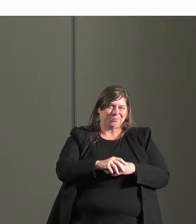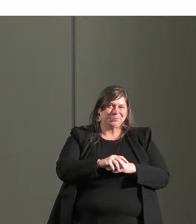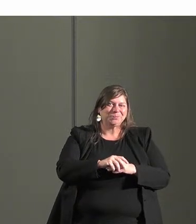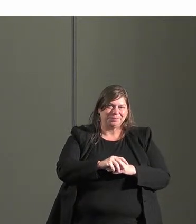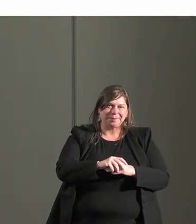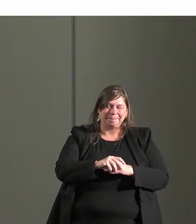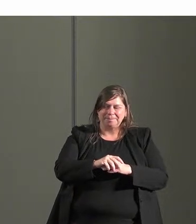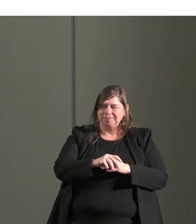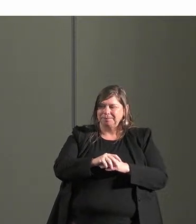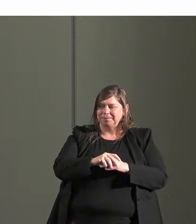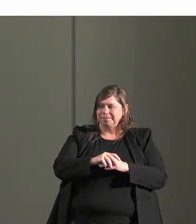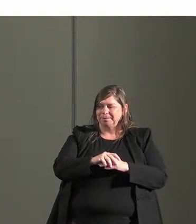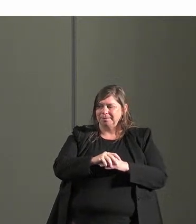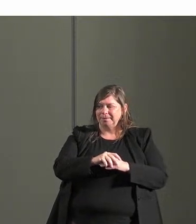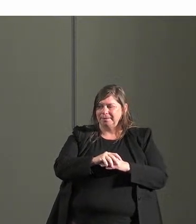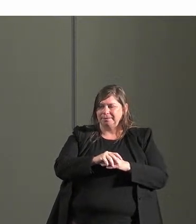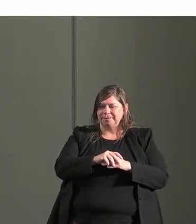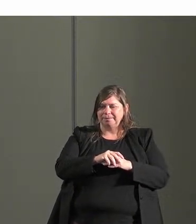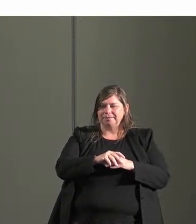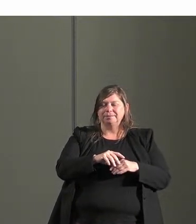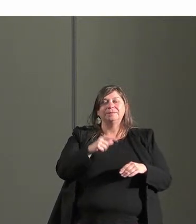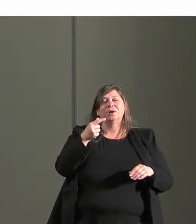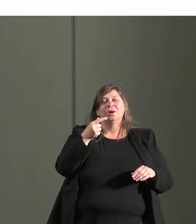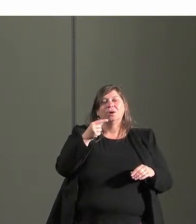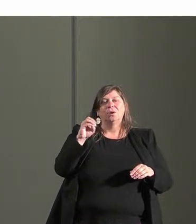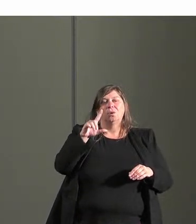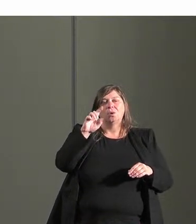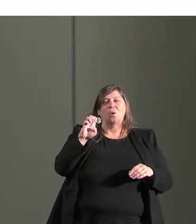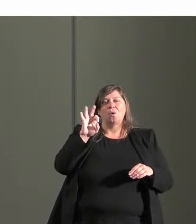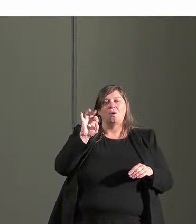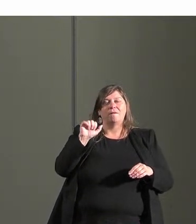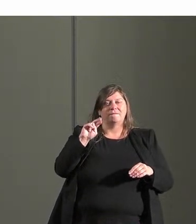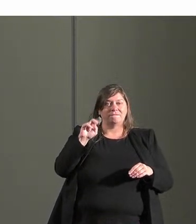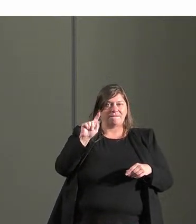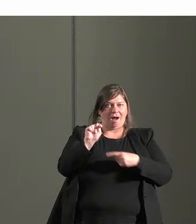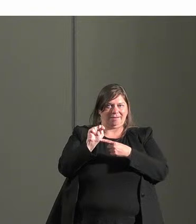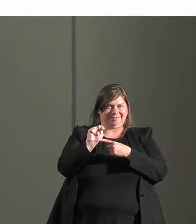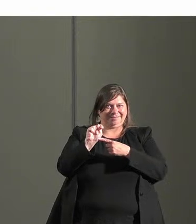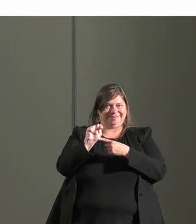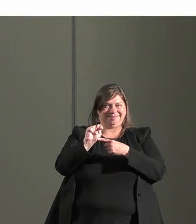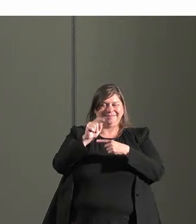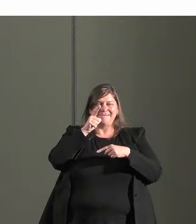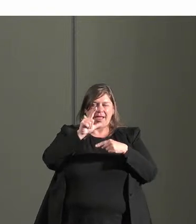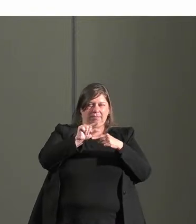to make it accessible. Lastly, we have update from